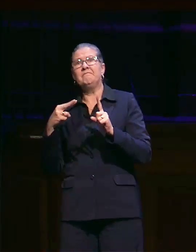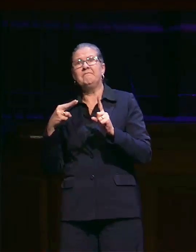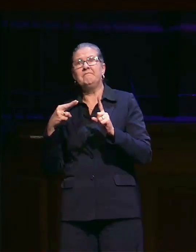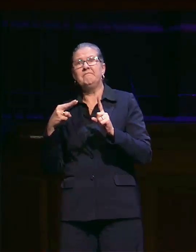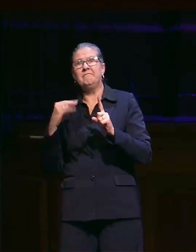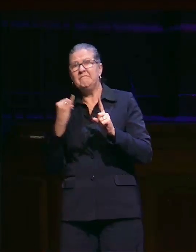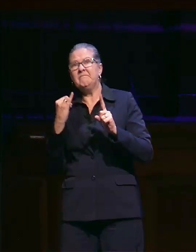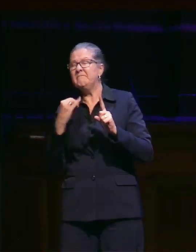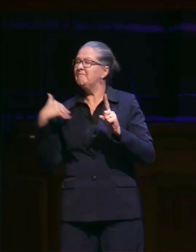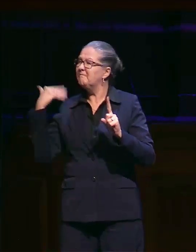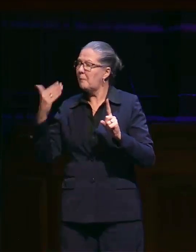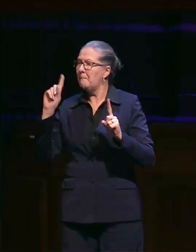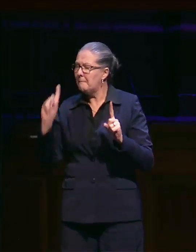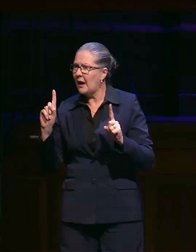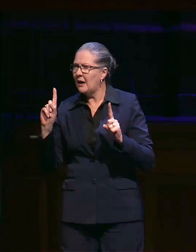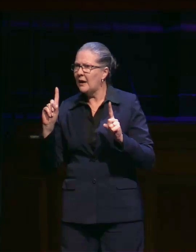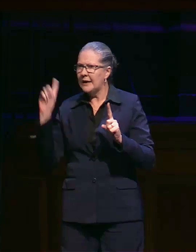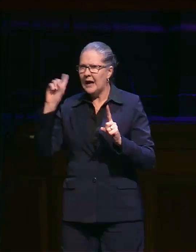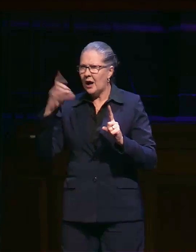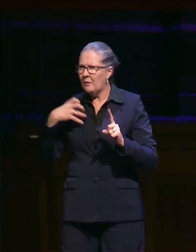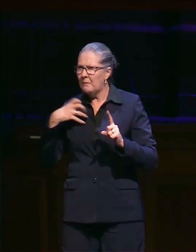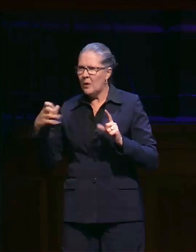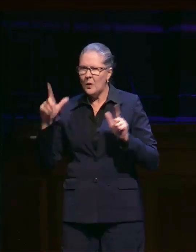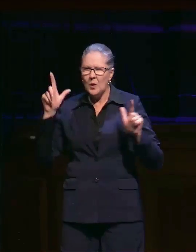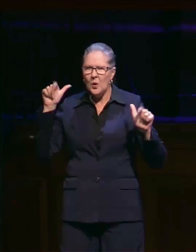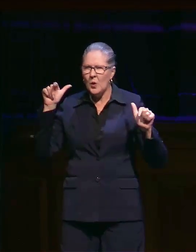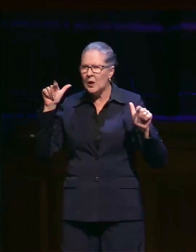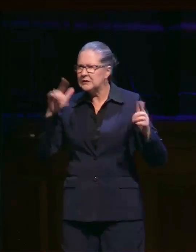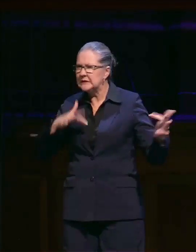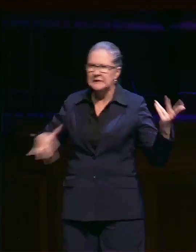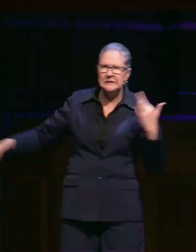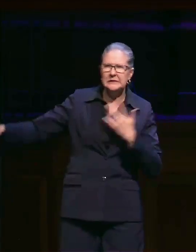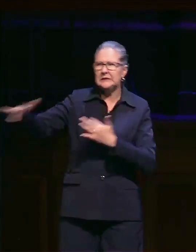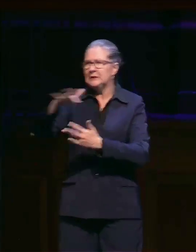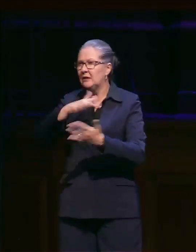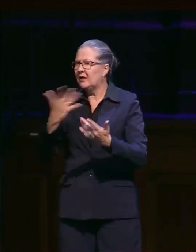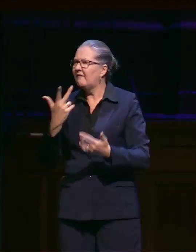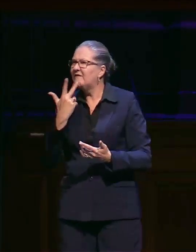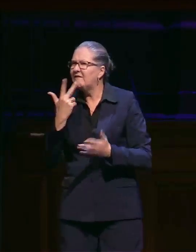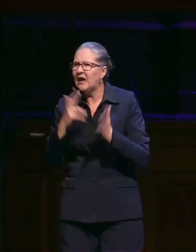the increasingly noisy environment that we will operate in fake news fragmented